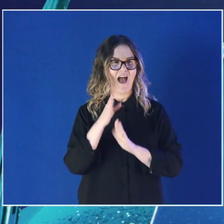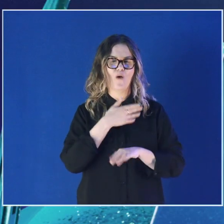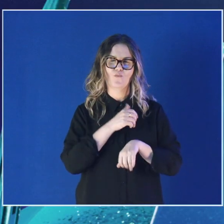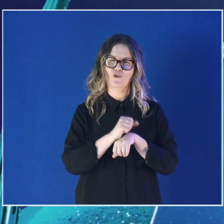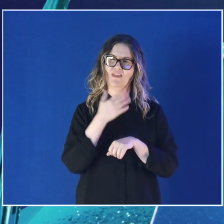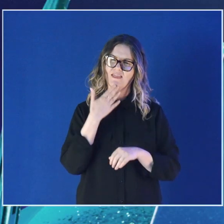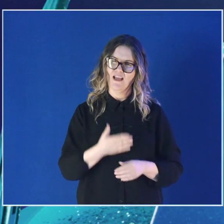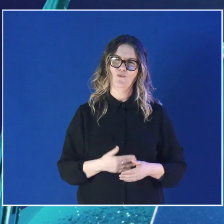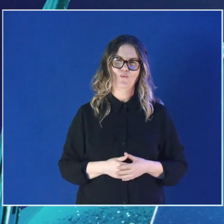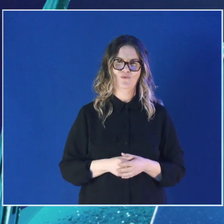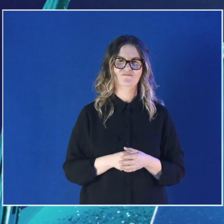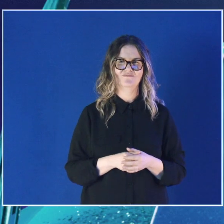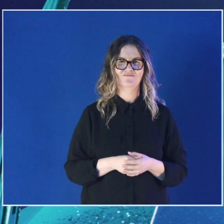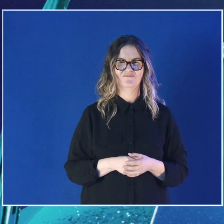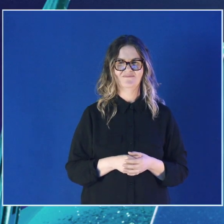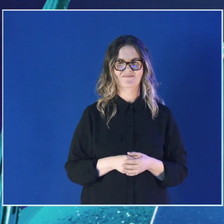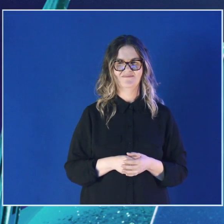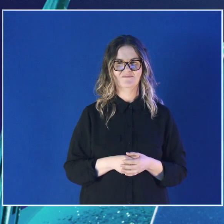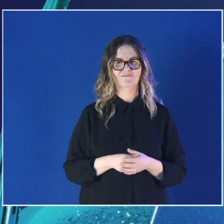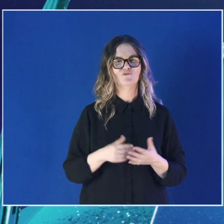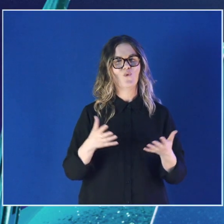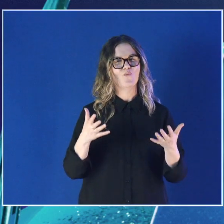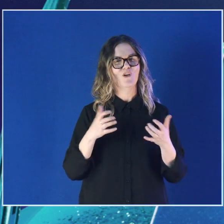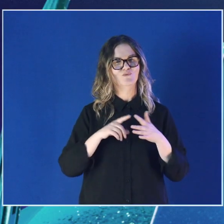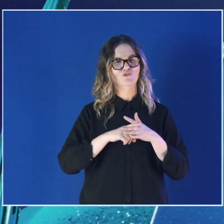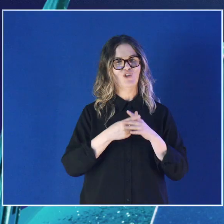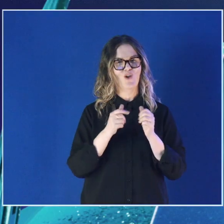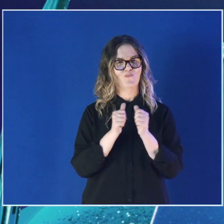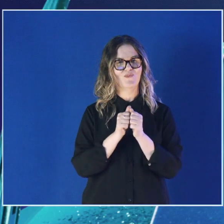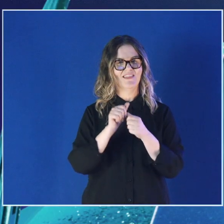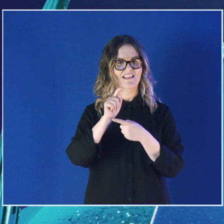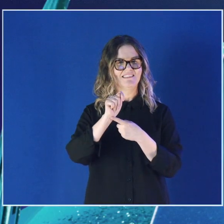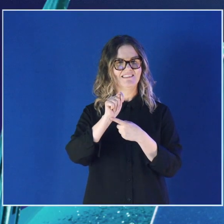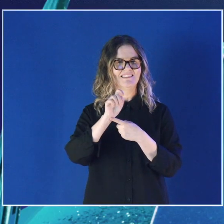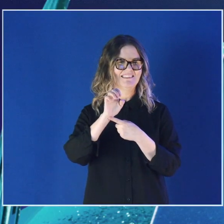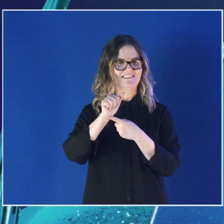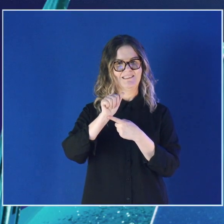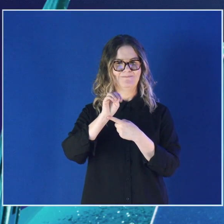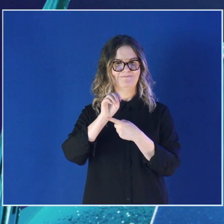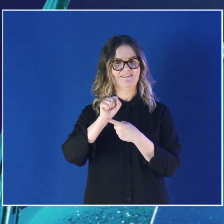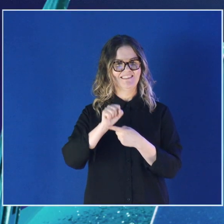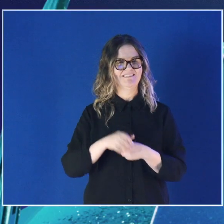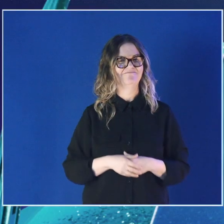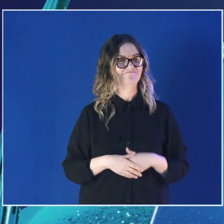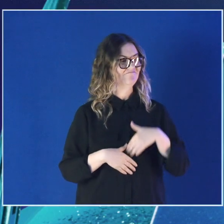Chris, you lead the hard-of-hearing effort there. Can you tell me more about your role?